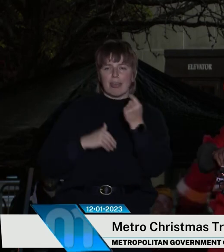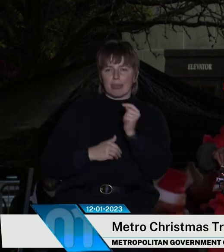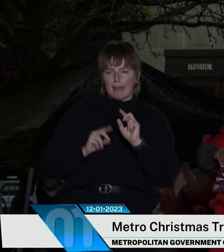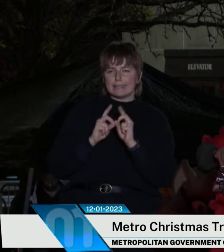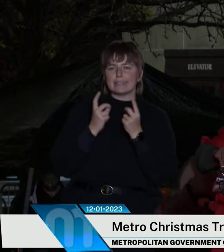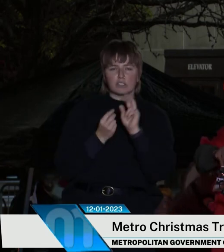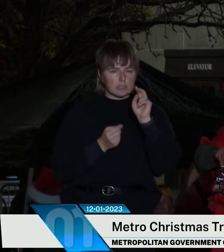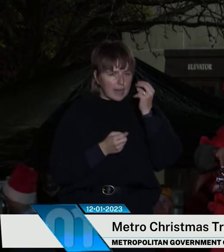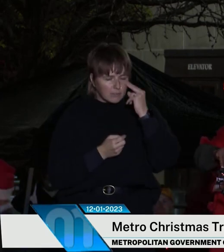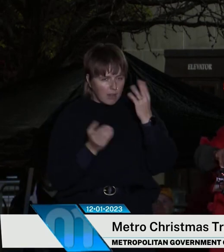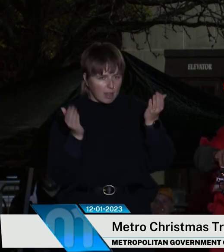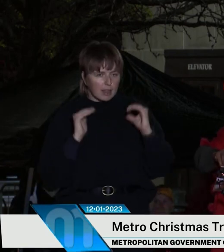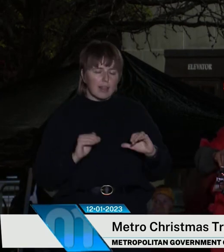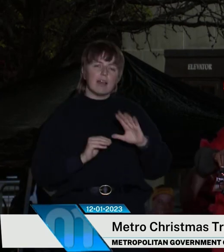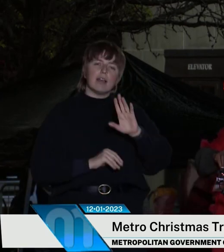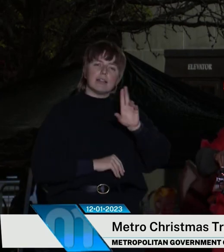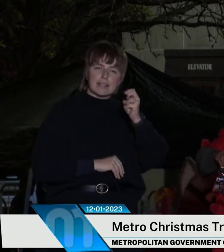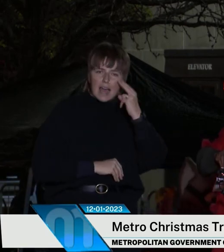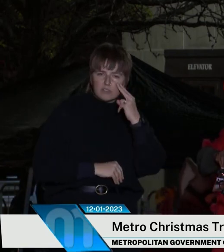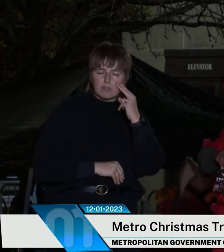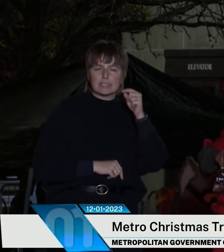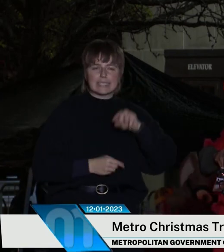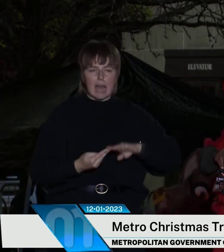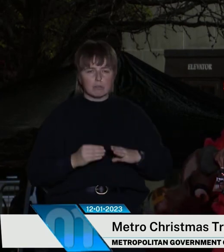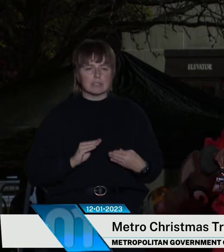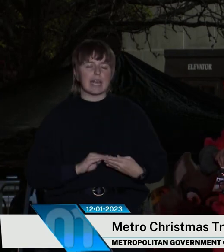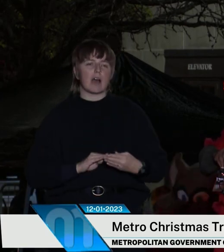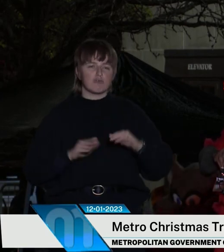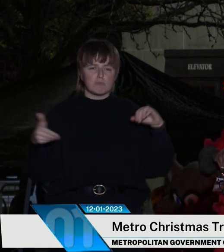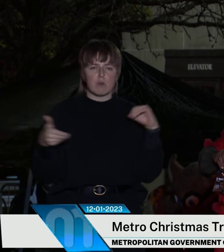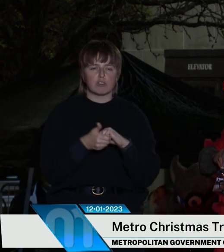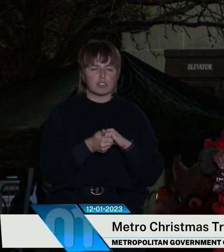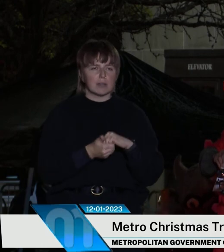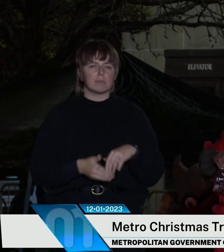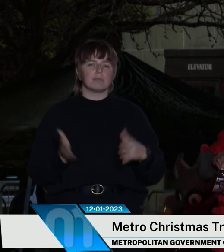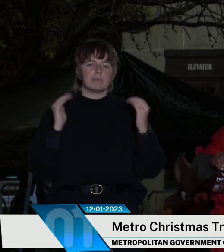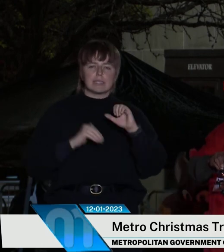NASHVILLE ELECTRIC SERVICE, THE DISTRICT, NASHVILLE AND